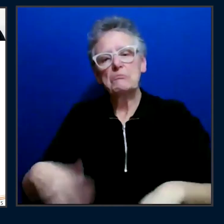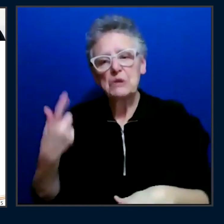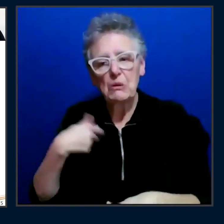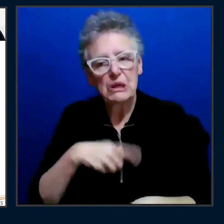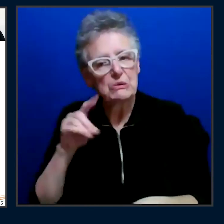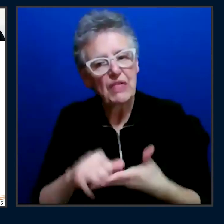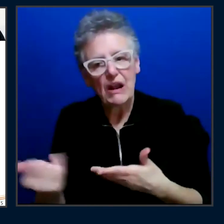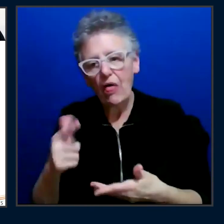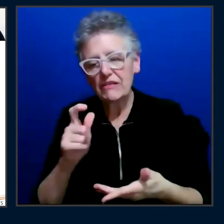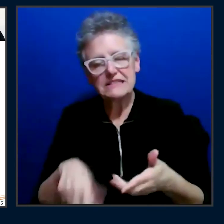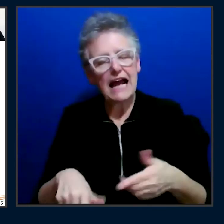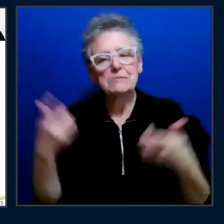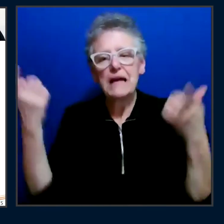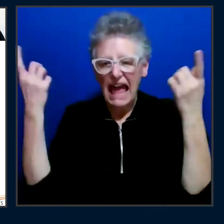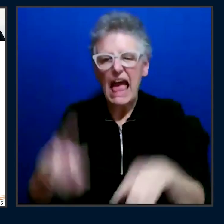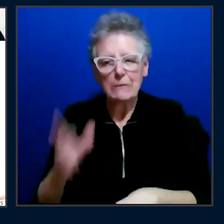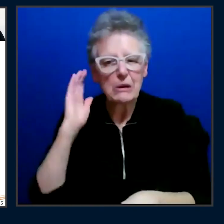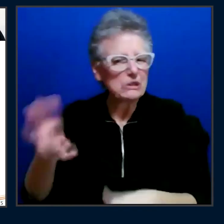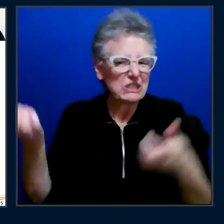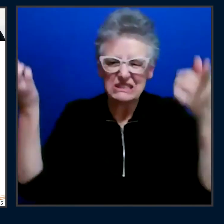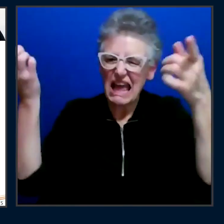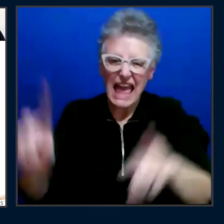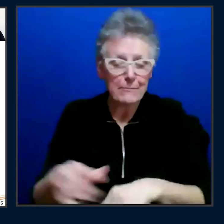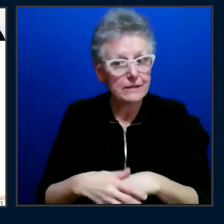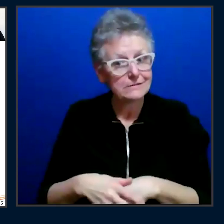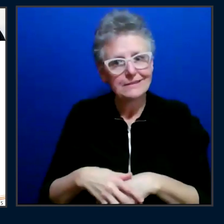incidental learning to happen. And I know my colleagues